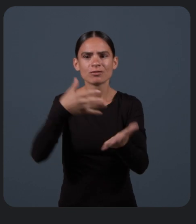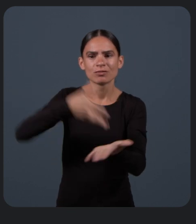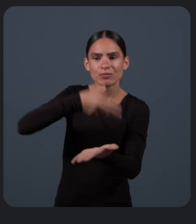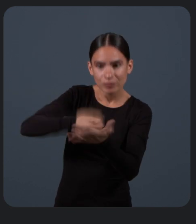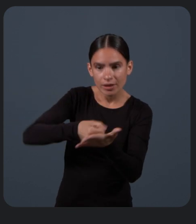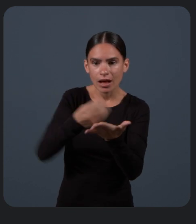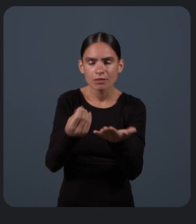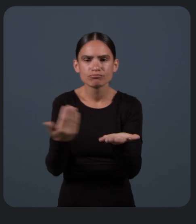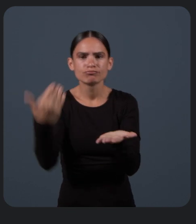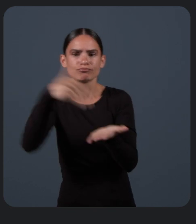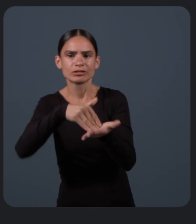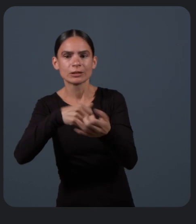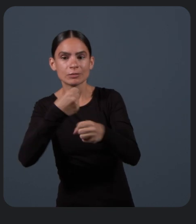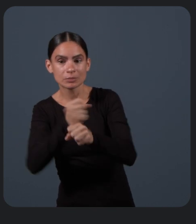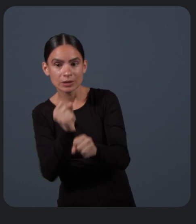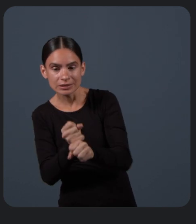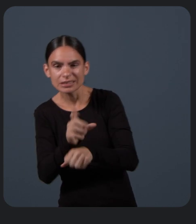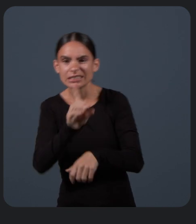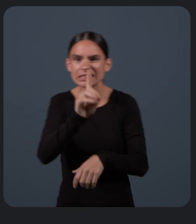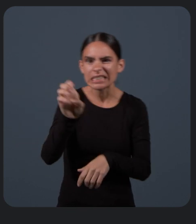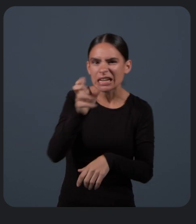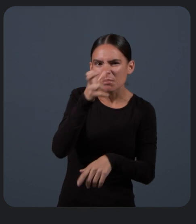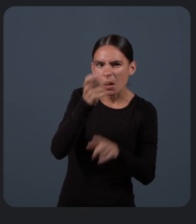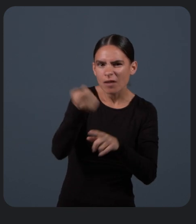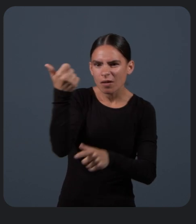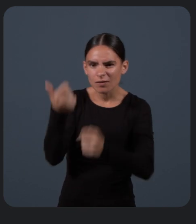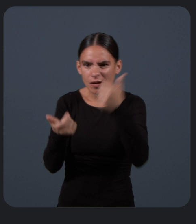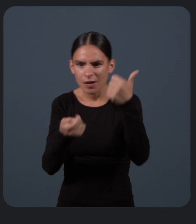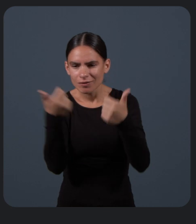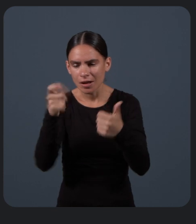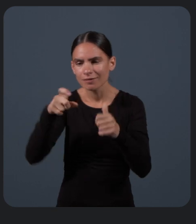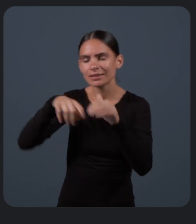you need to jump into your IDE, like Android Studio.